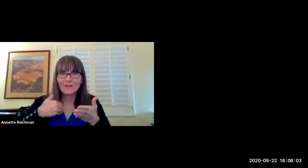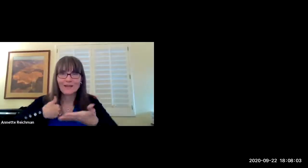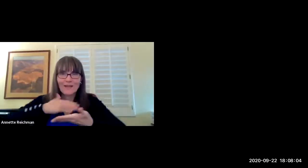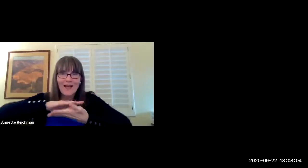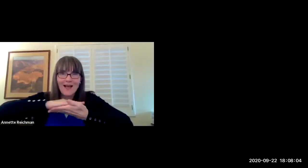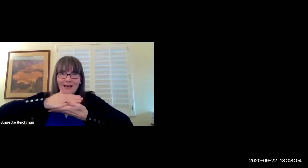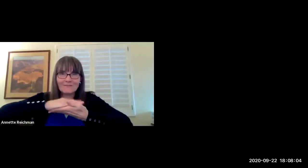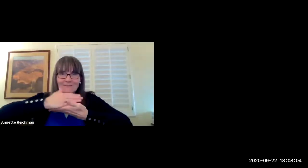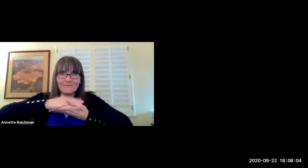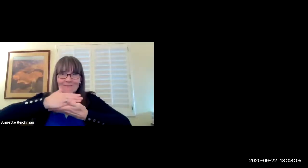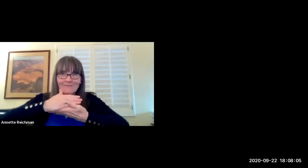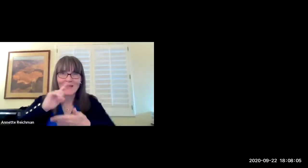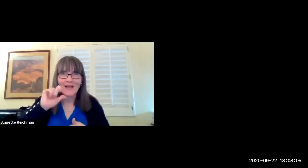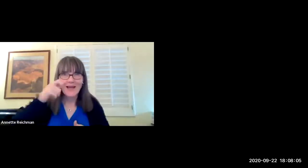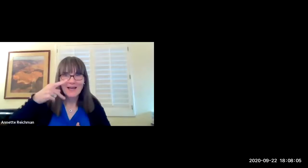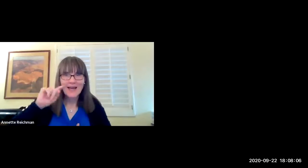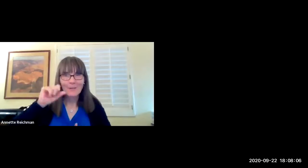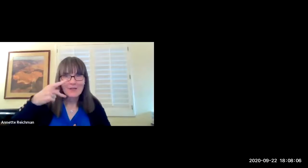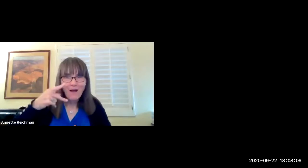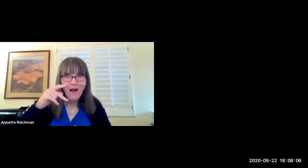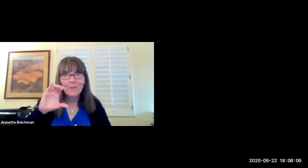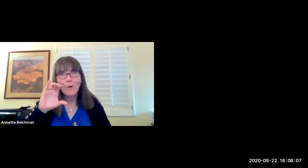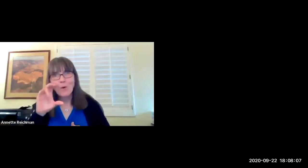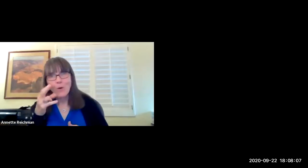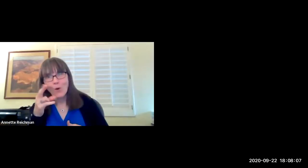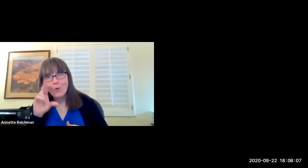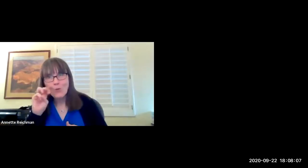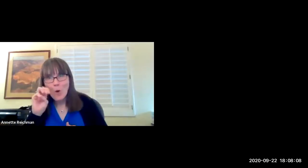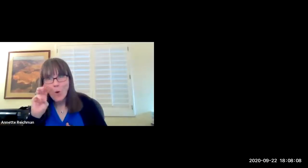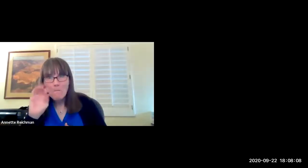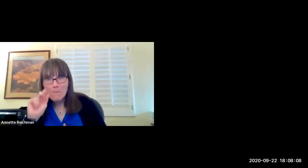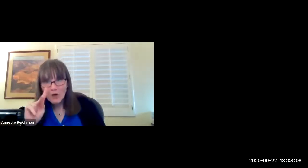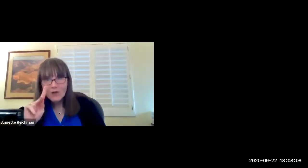make sure